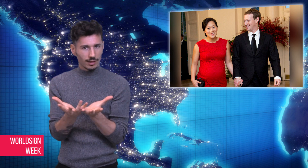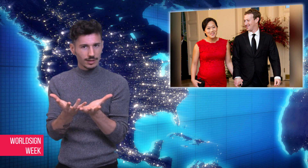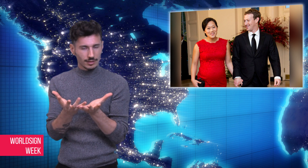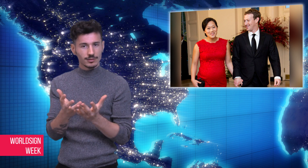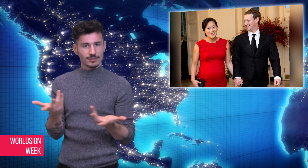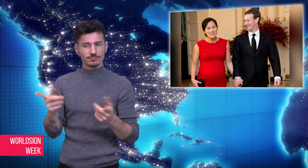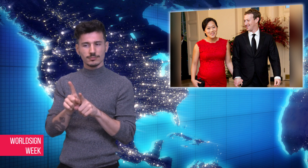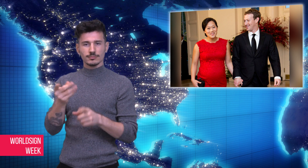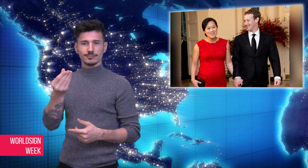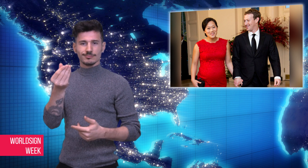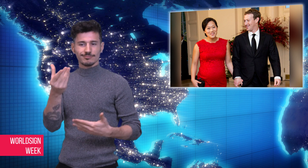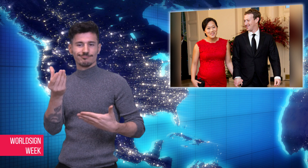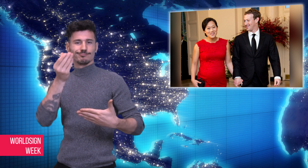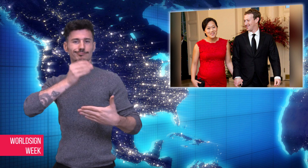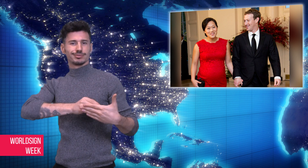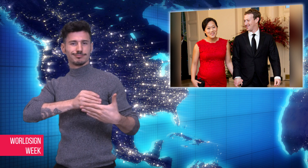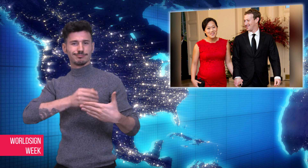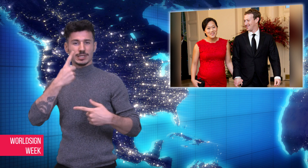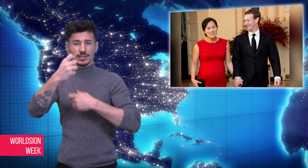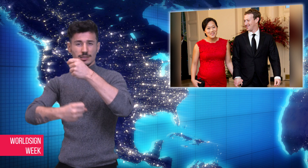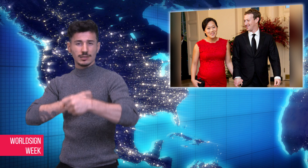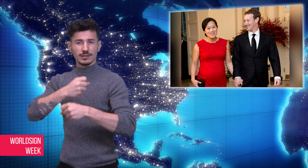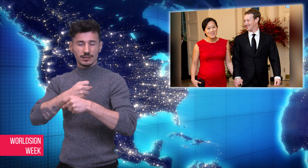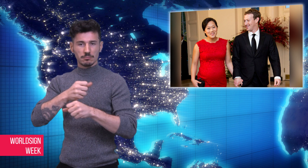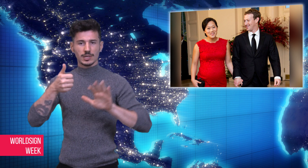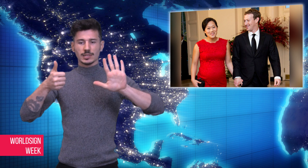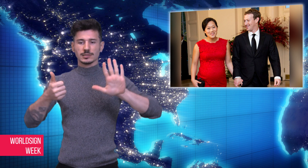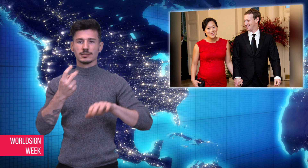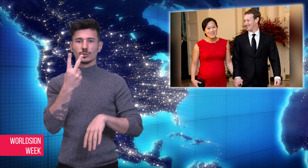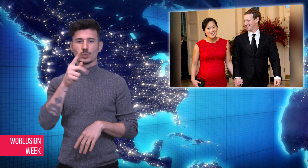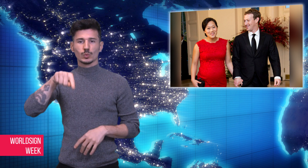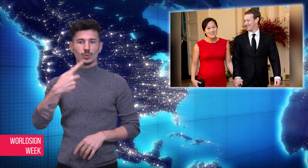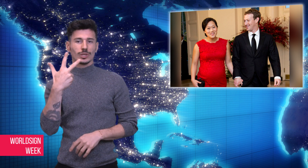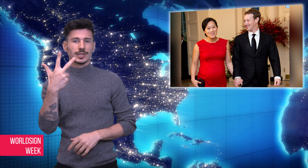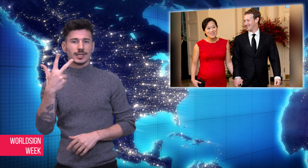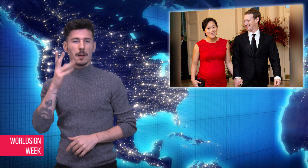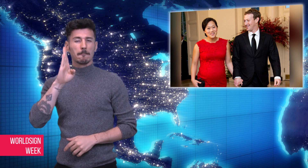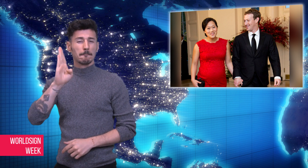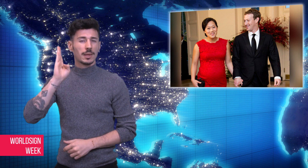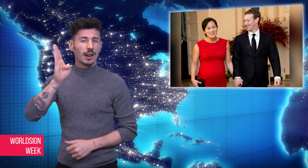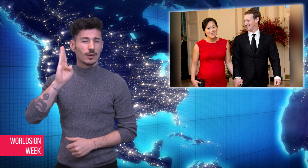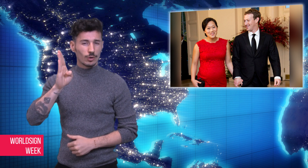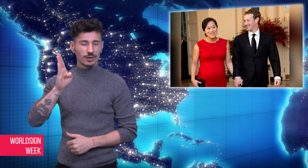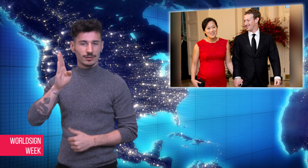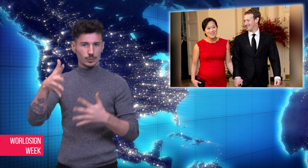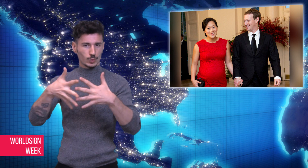the world with a net worth of $62.3 billion USD.